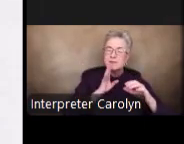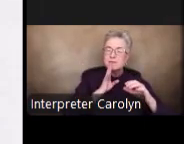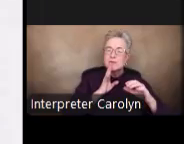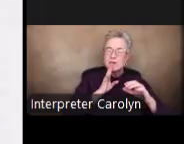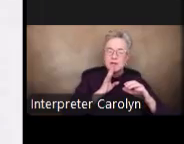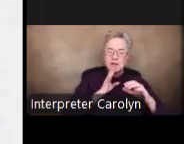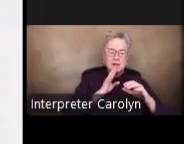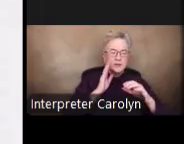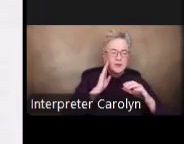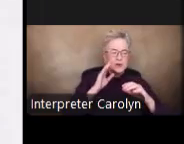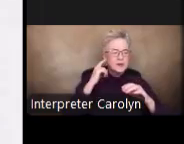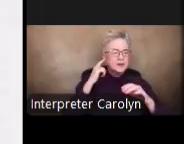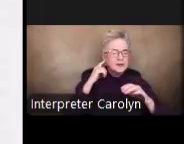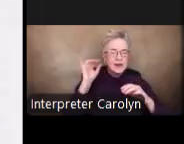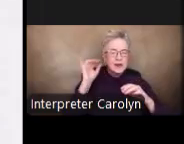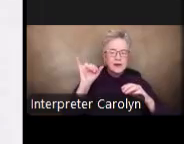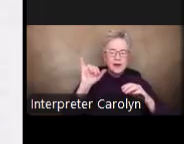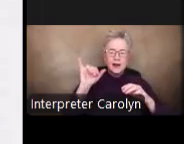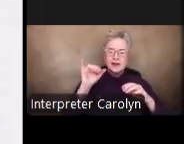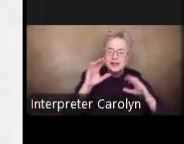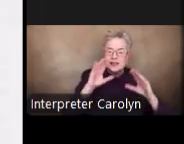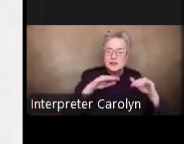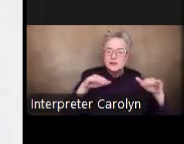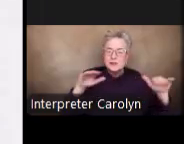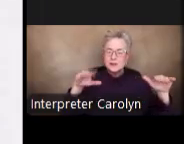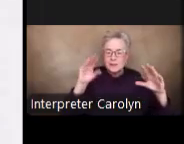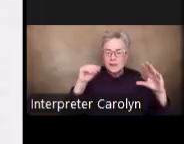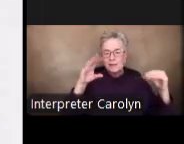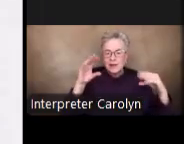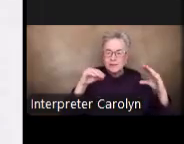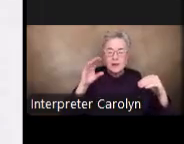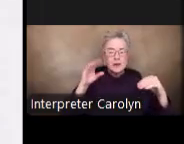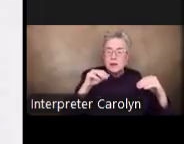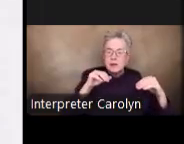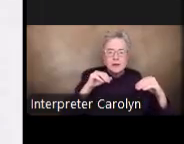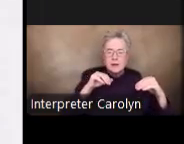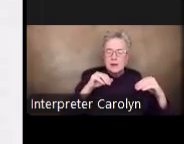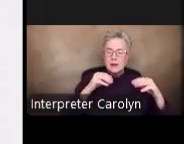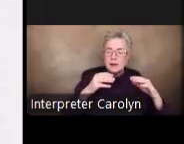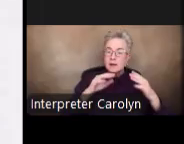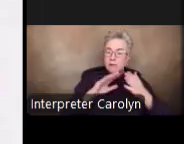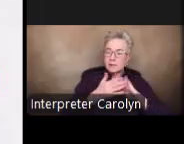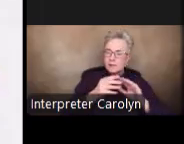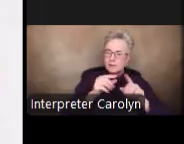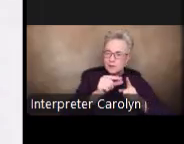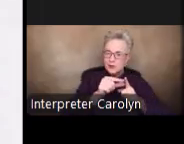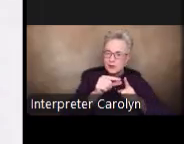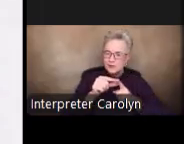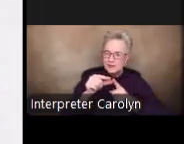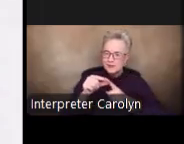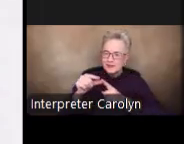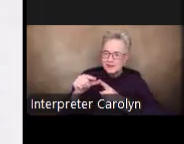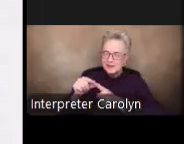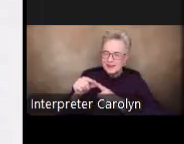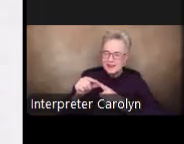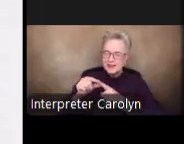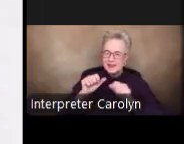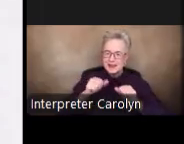starts to sound like talking where you've got that rising and falling pitch the question, like intonation, statement, like patterns, etc.